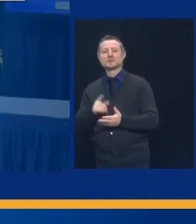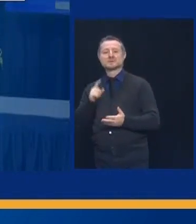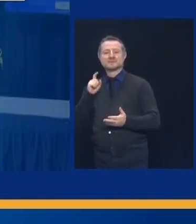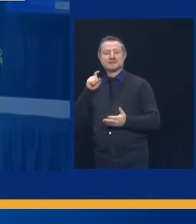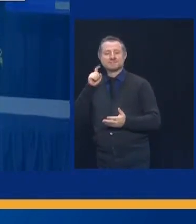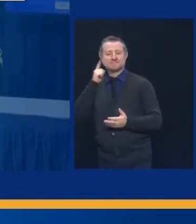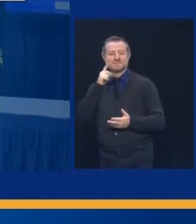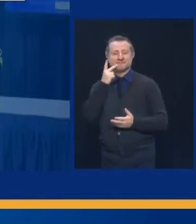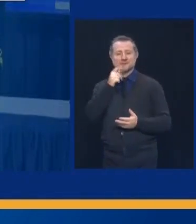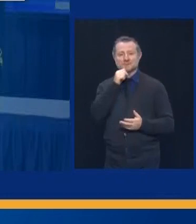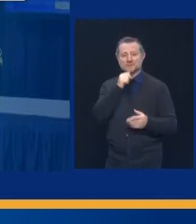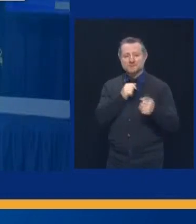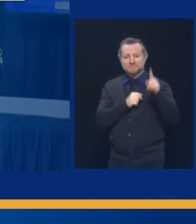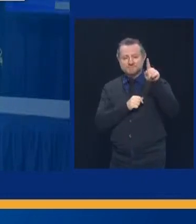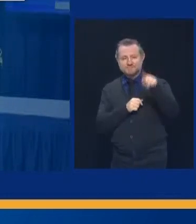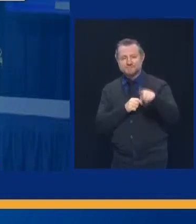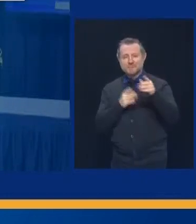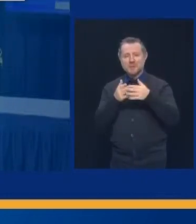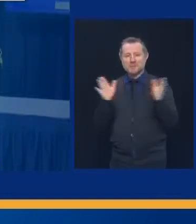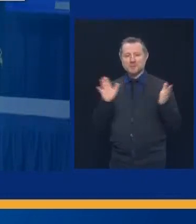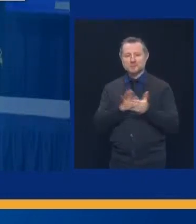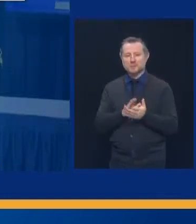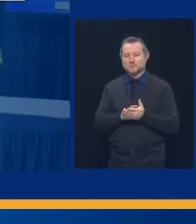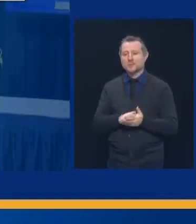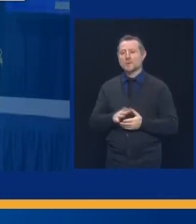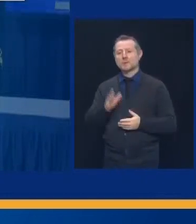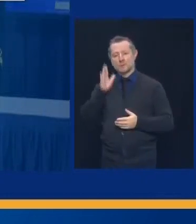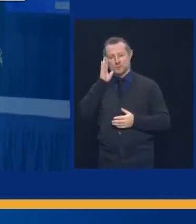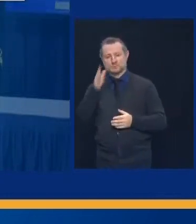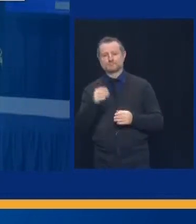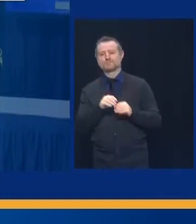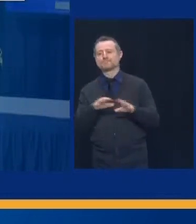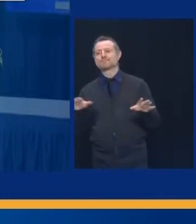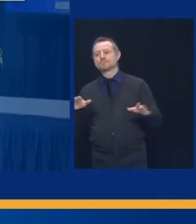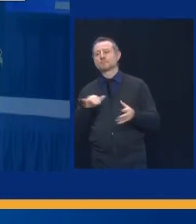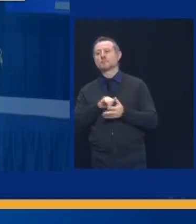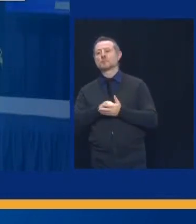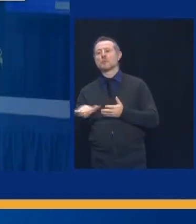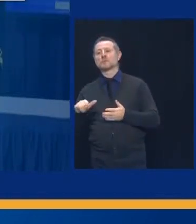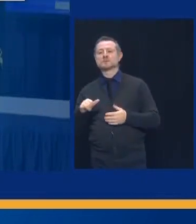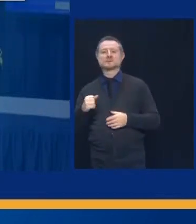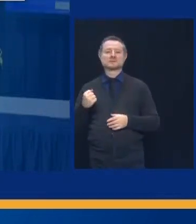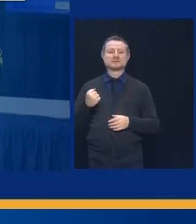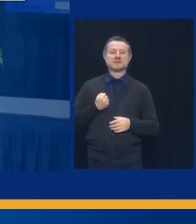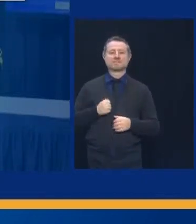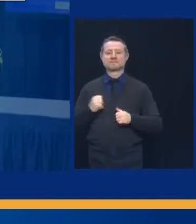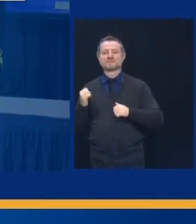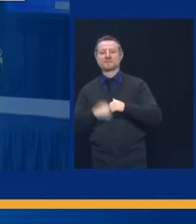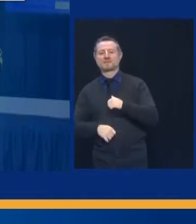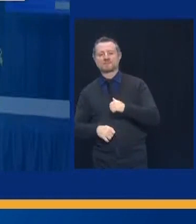PROFITS WILL GO TO COVID RELIEF ORGANIZATIONS. PUBLIC SCHOOL.